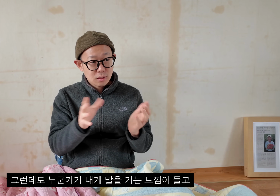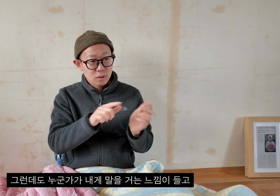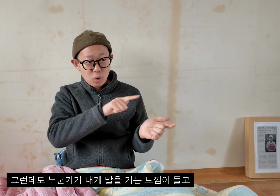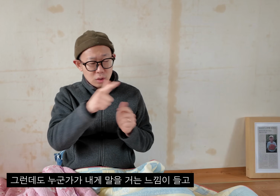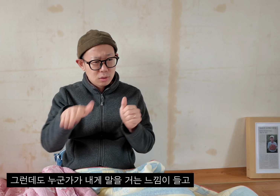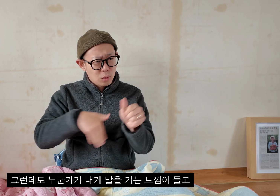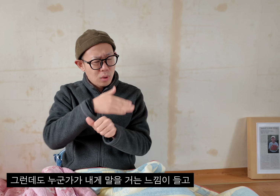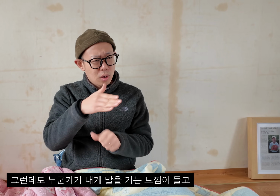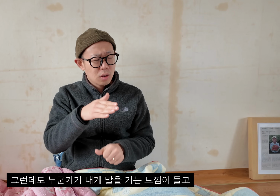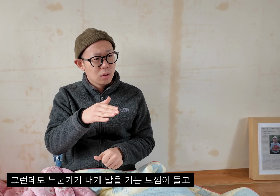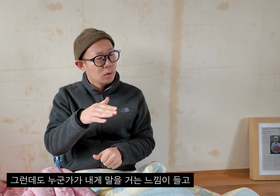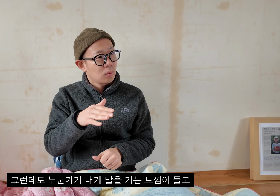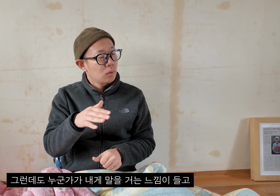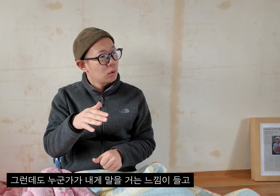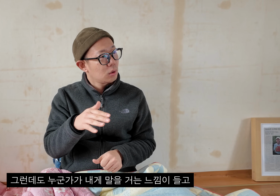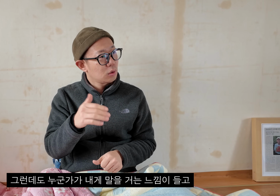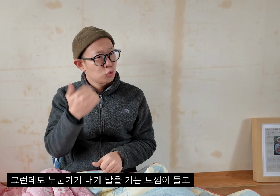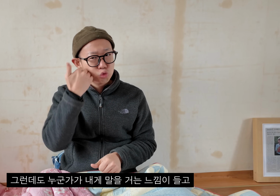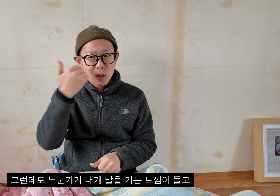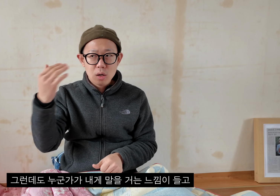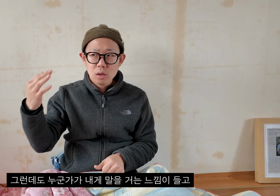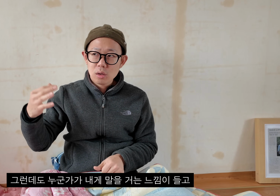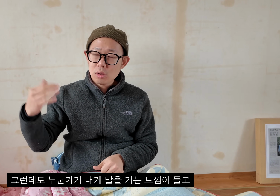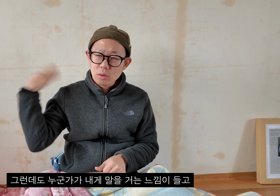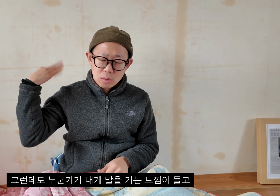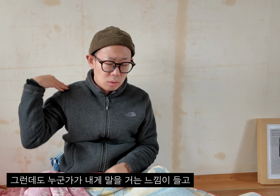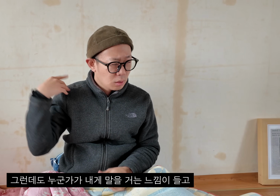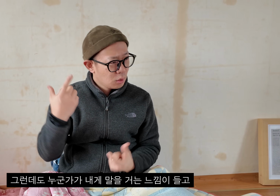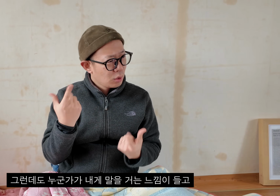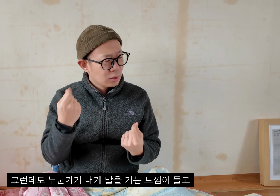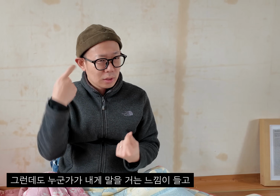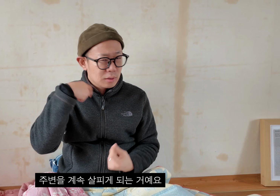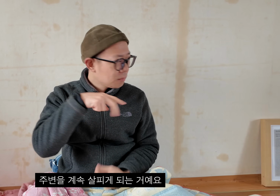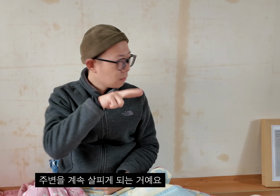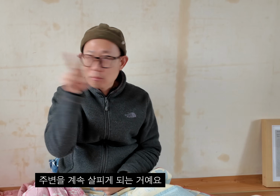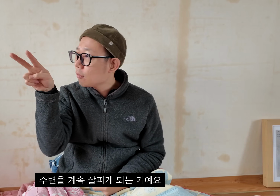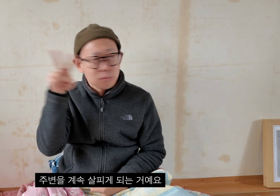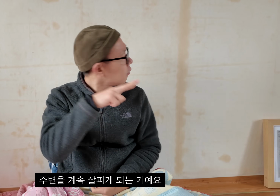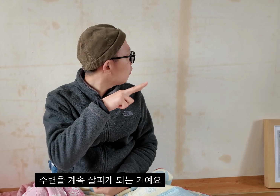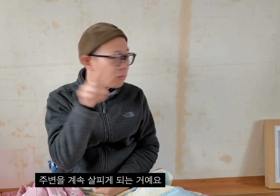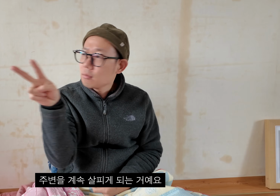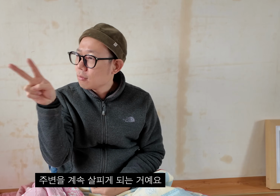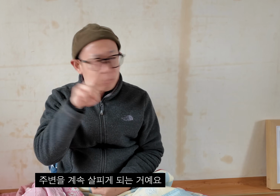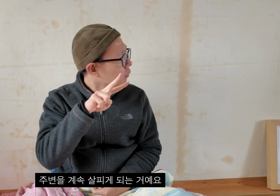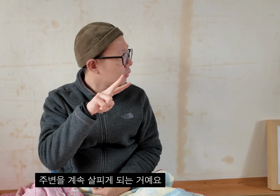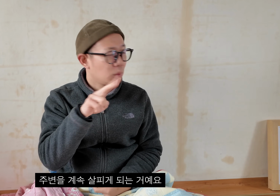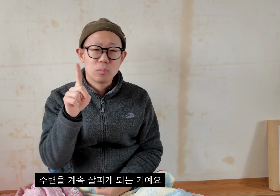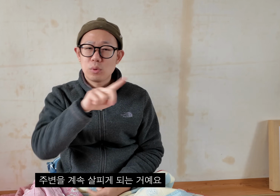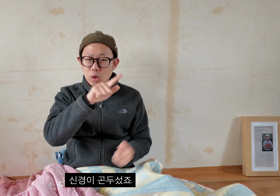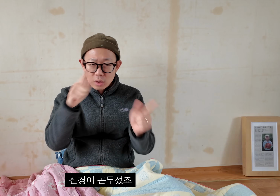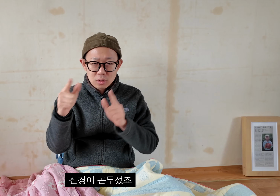But I still felt like someone was speaking to me. So I kept looking around.